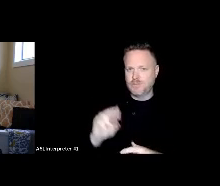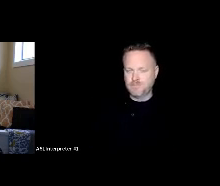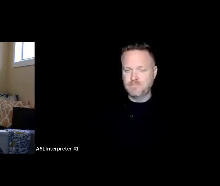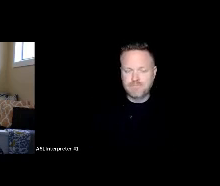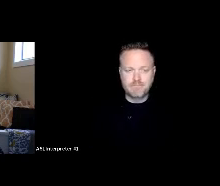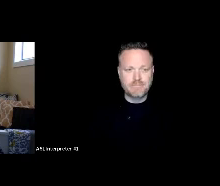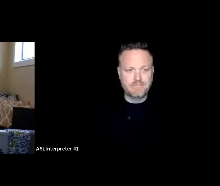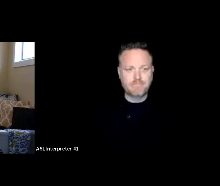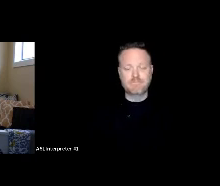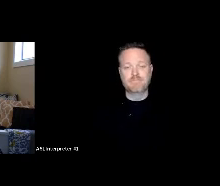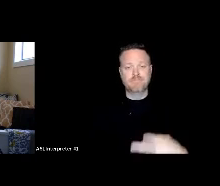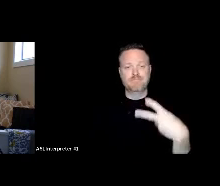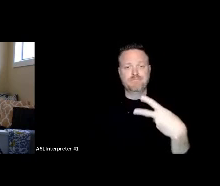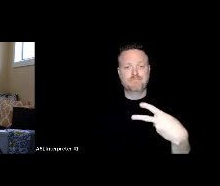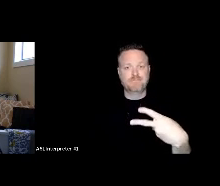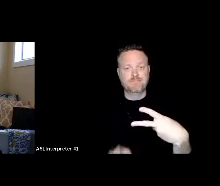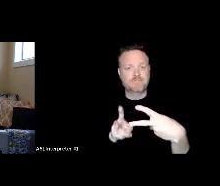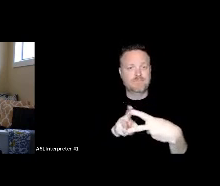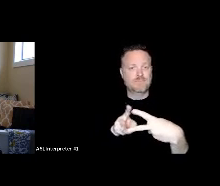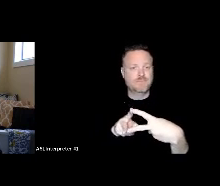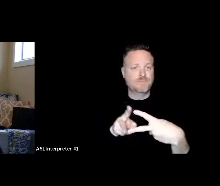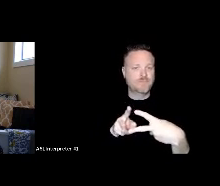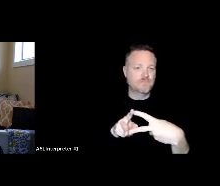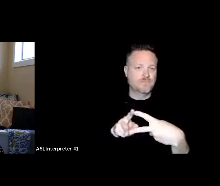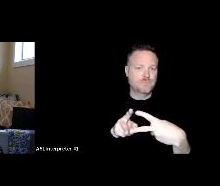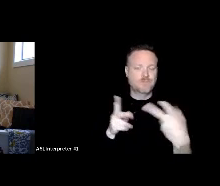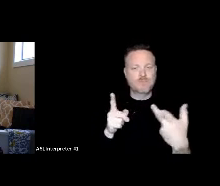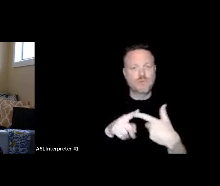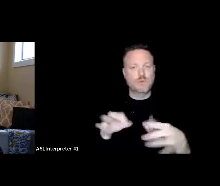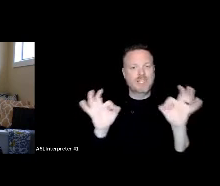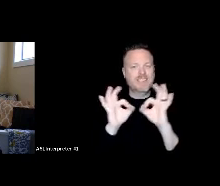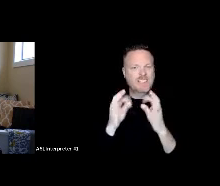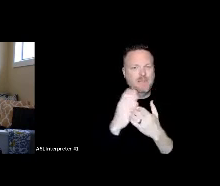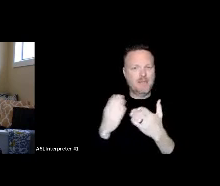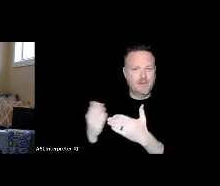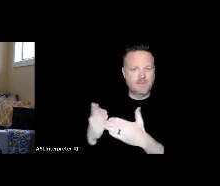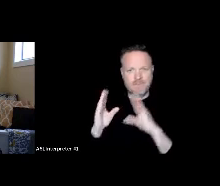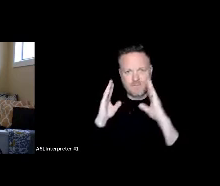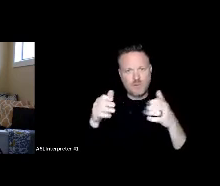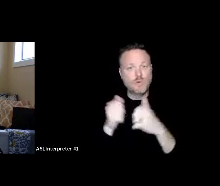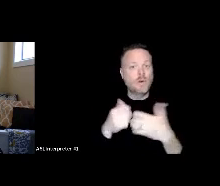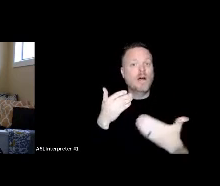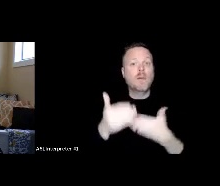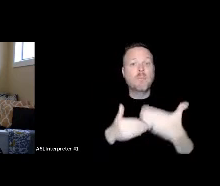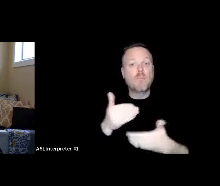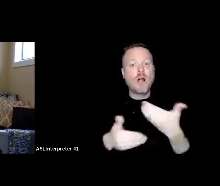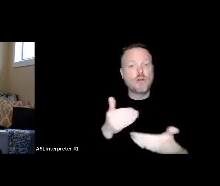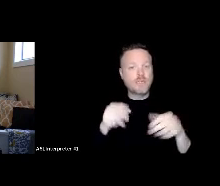There are two essential elements that break down to progress monitoring: Symptom monitoring